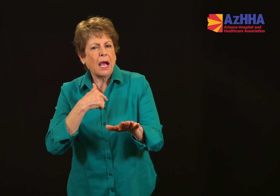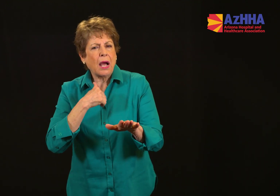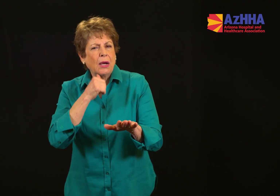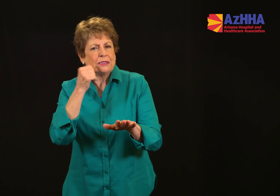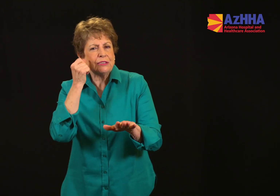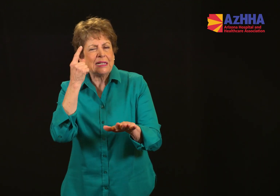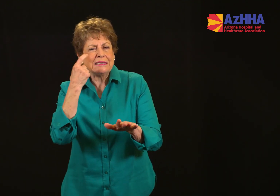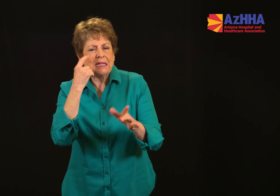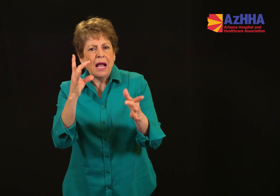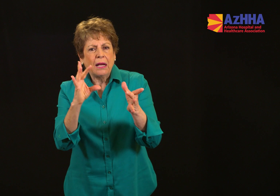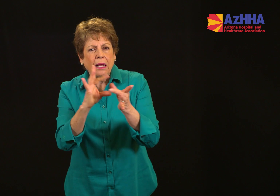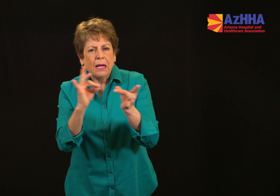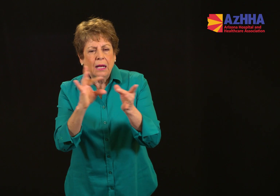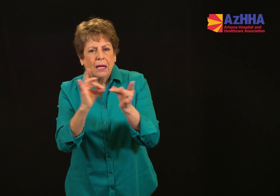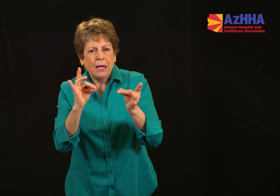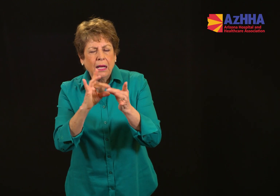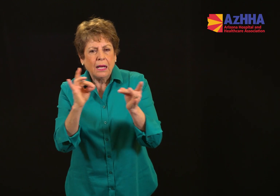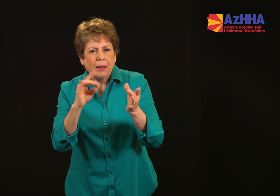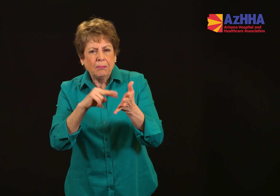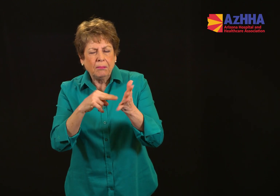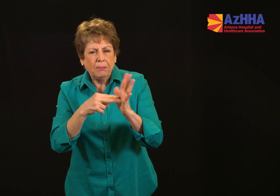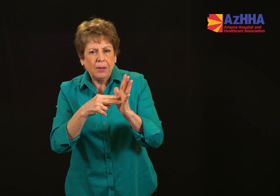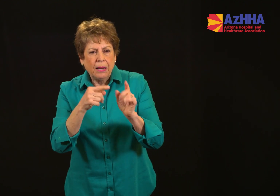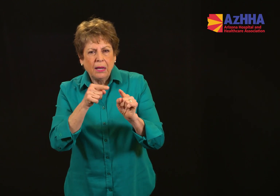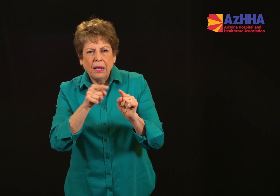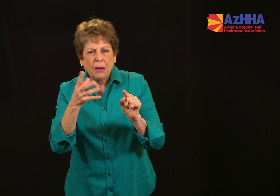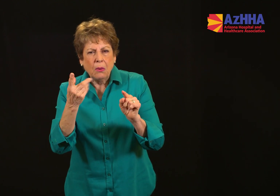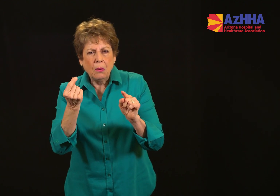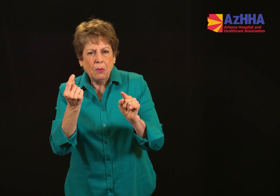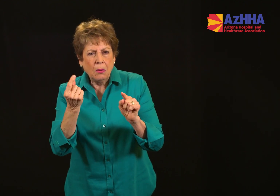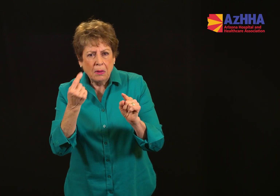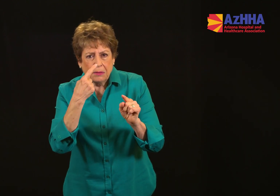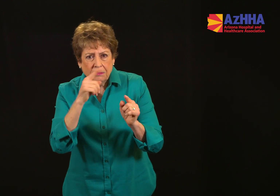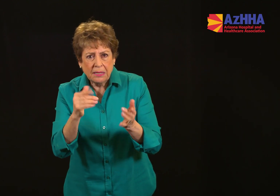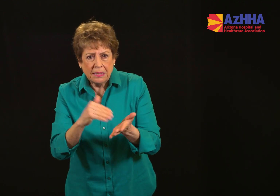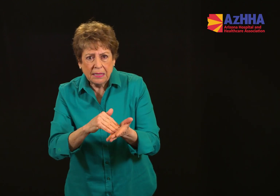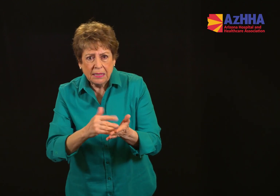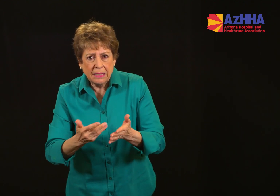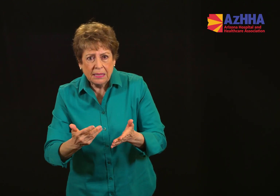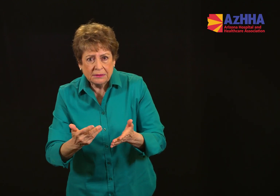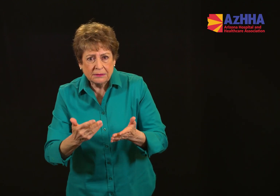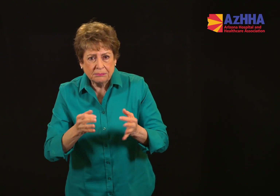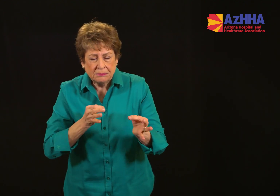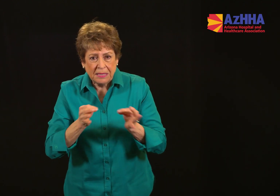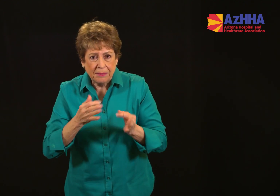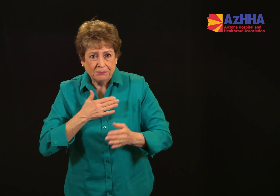I do not understand what you said about that. Would you please explain it to me?